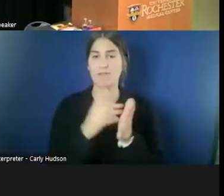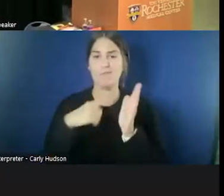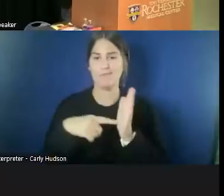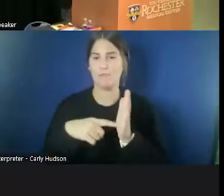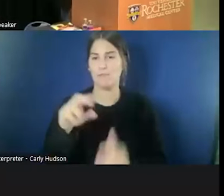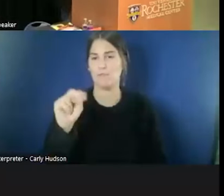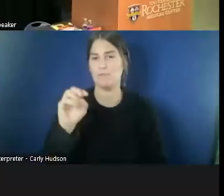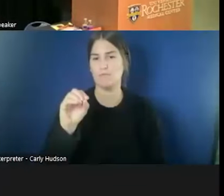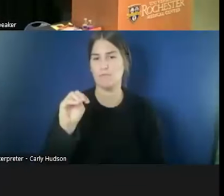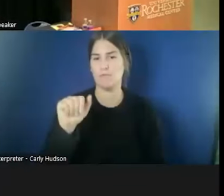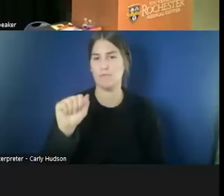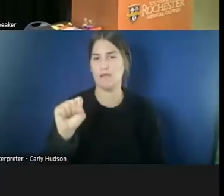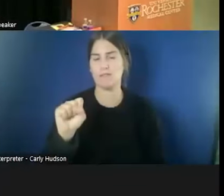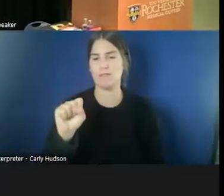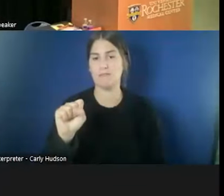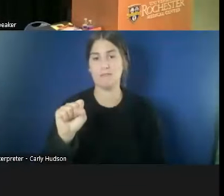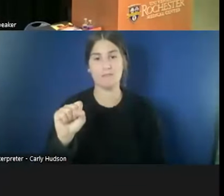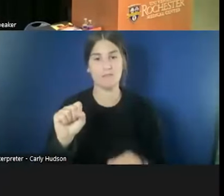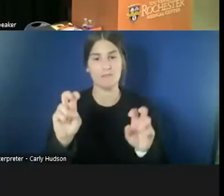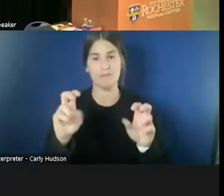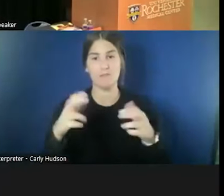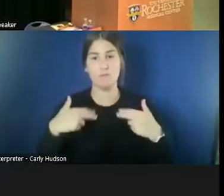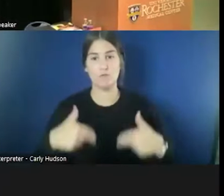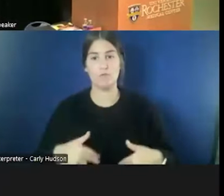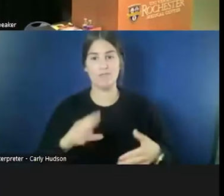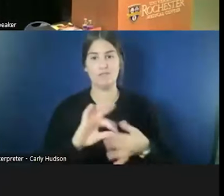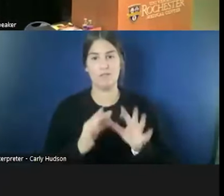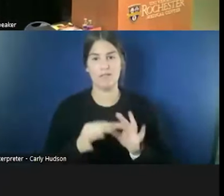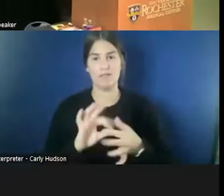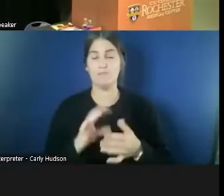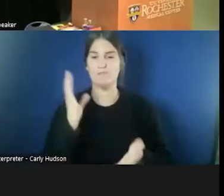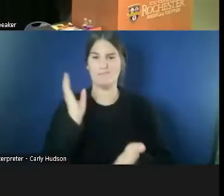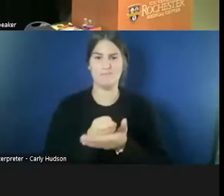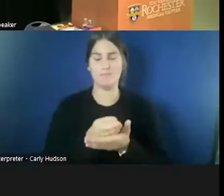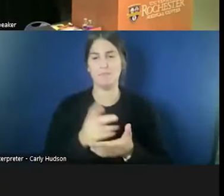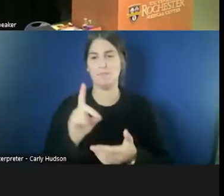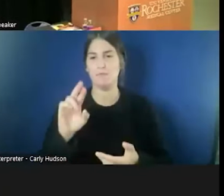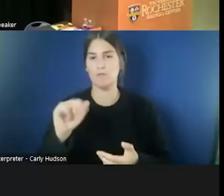chain where we shut down the drug operations on North Clinton Avenue if even for an hour